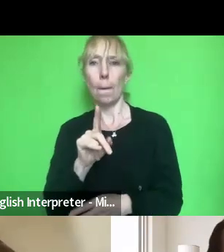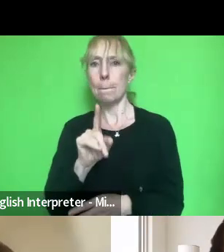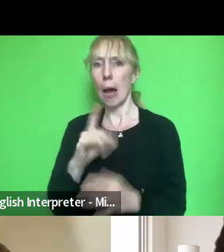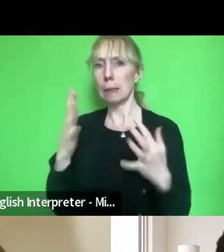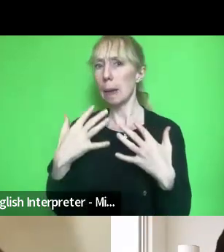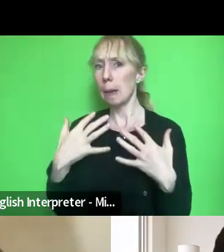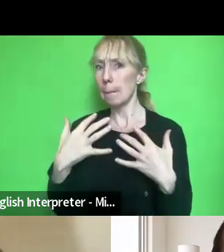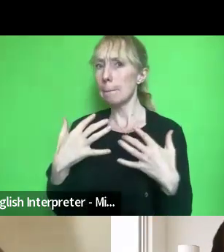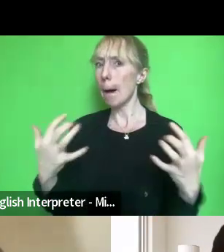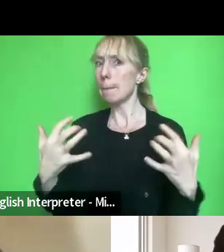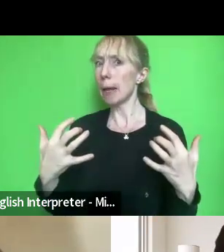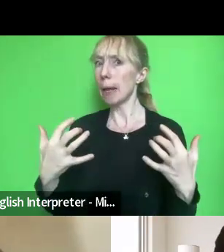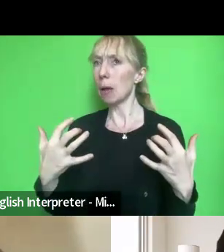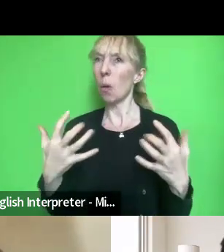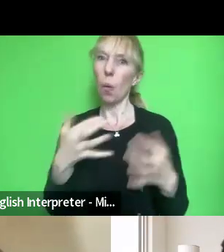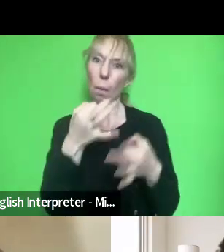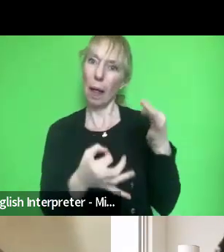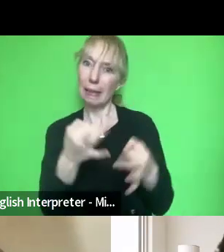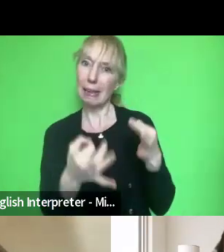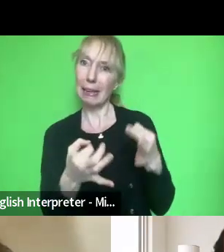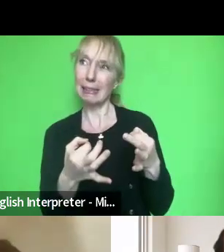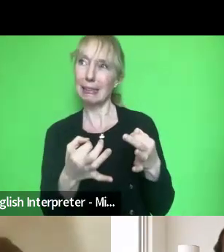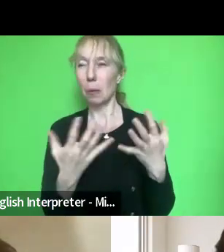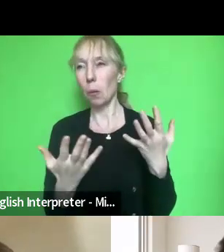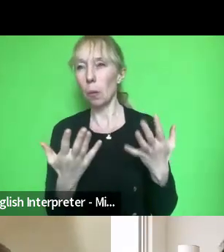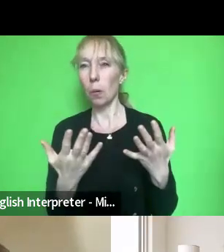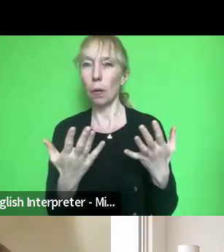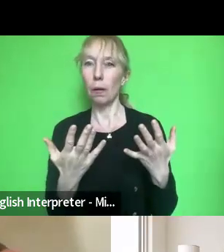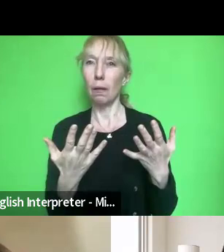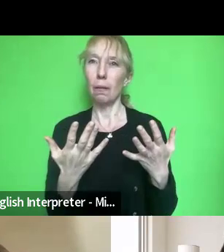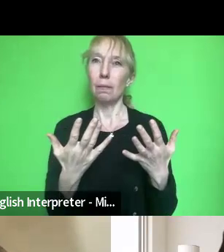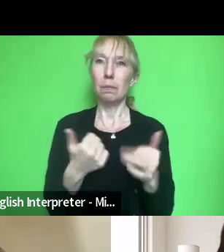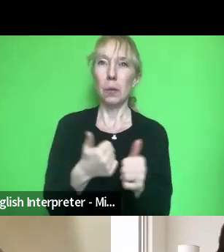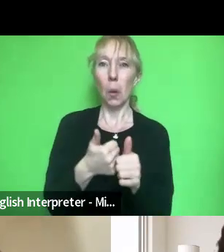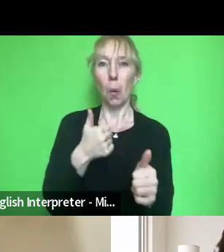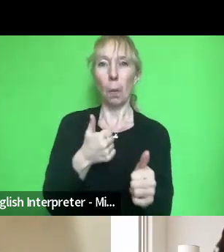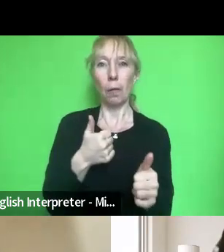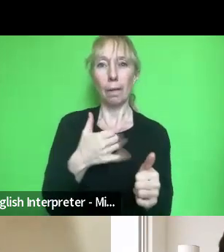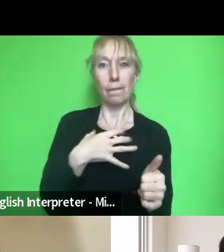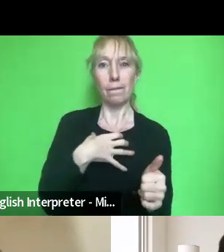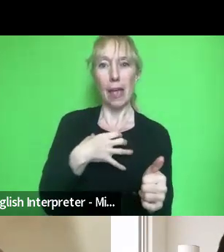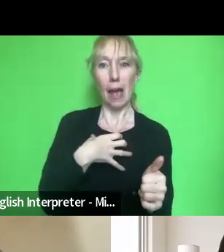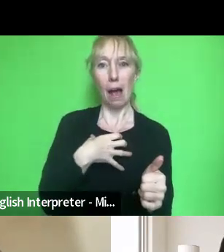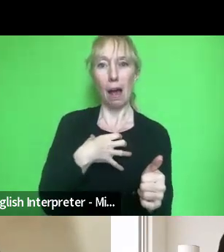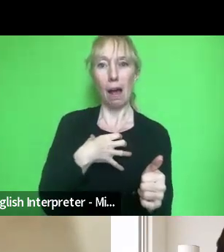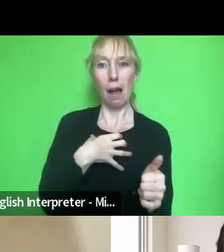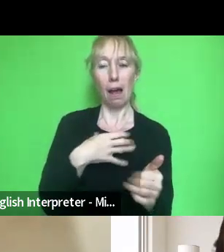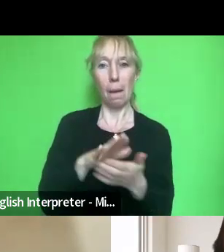narrative, or political view, or corporate fears arise, then will we regret having,